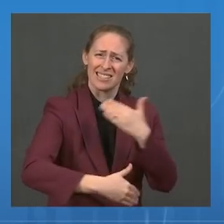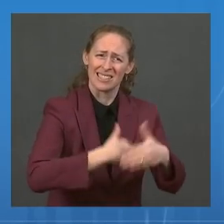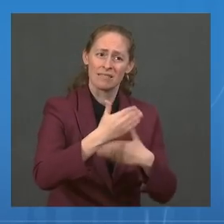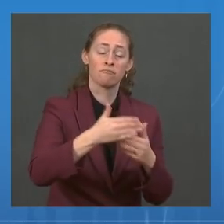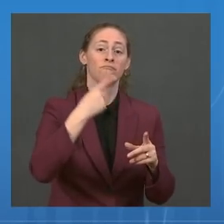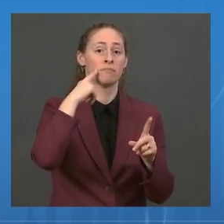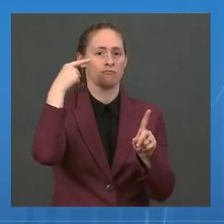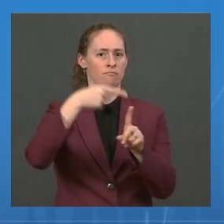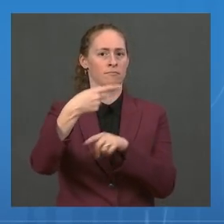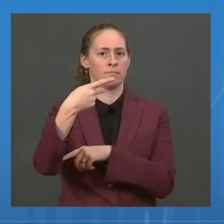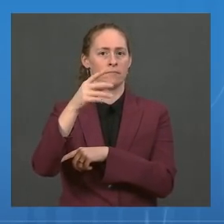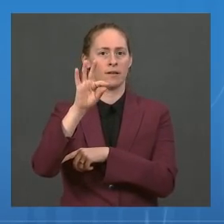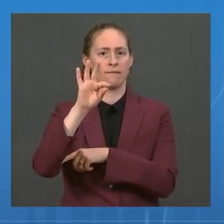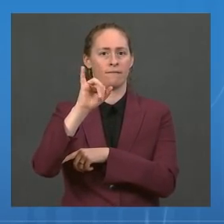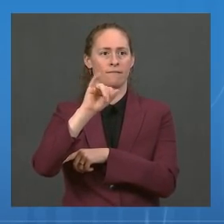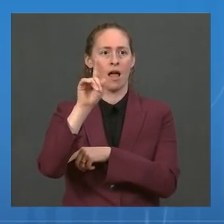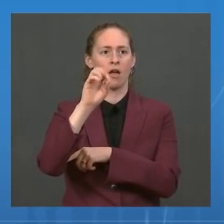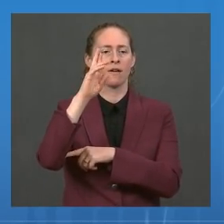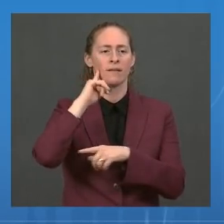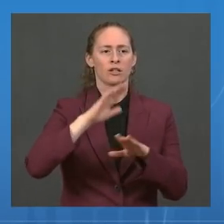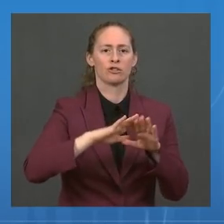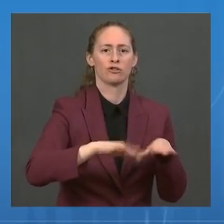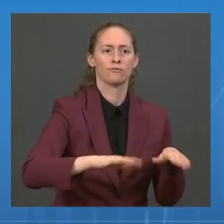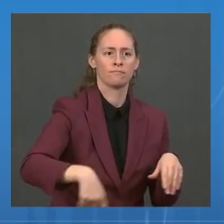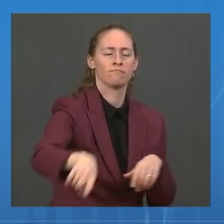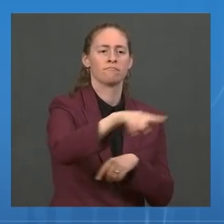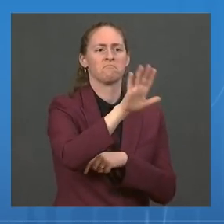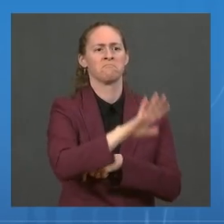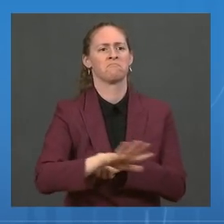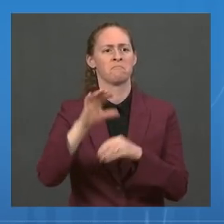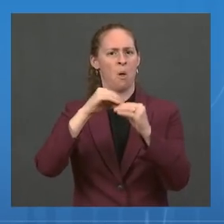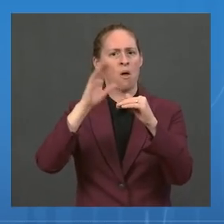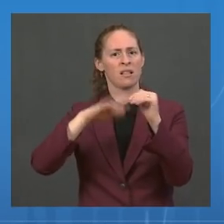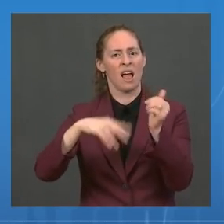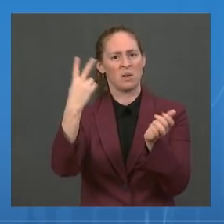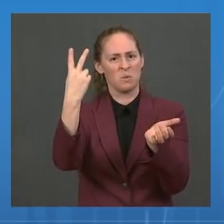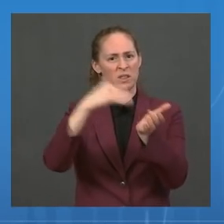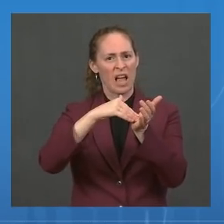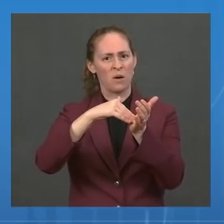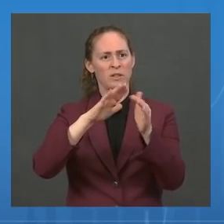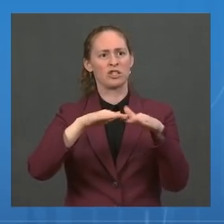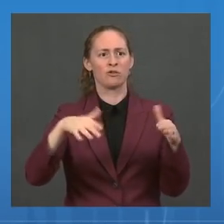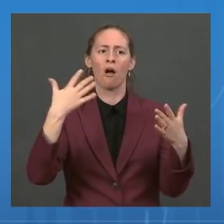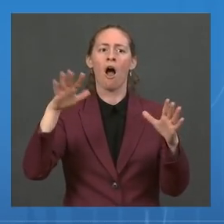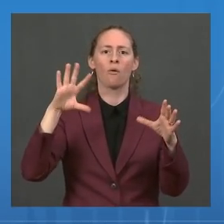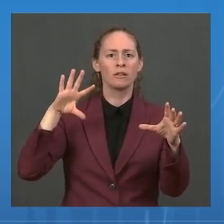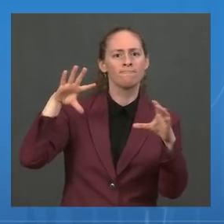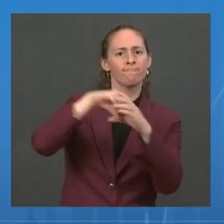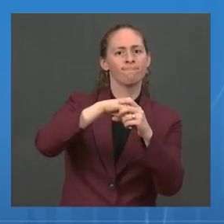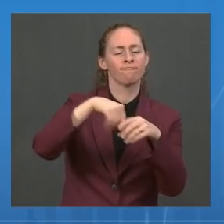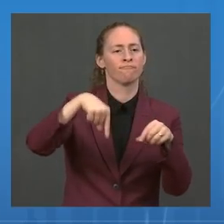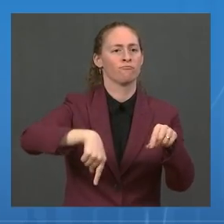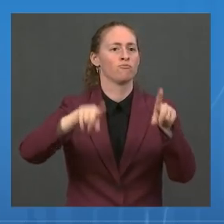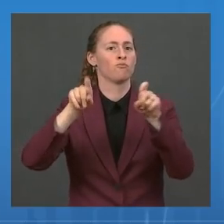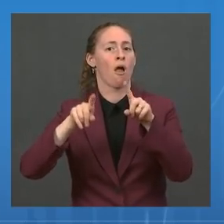They have more than 2,000 children enrolled in their clinical trial, and the company has reported that they have seen promising results.